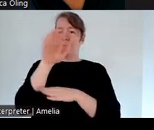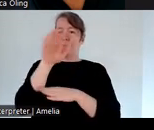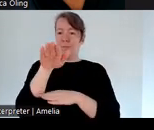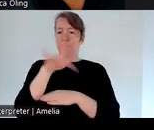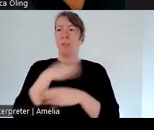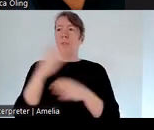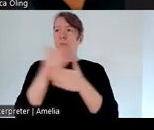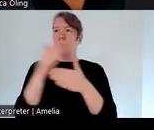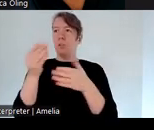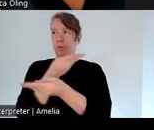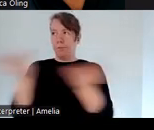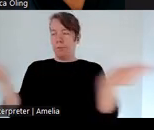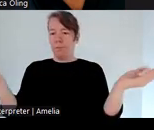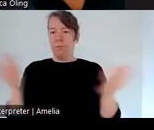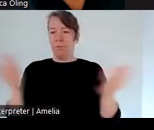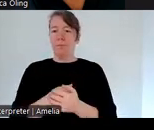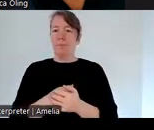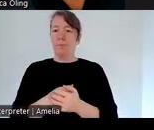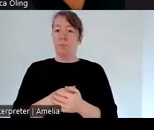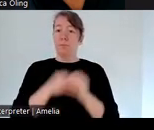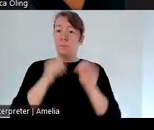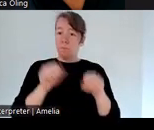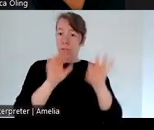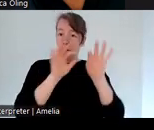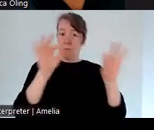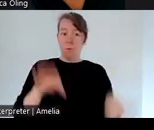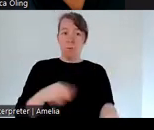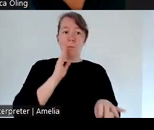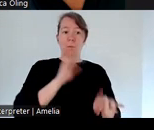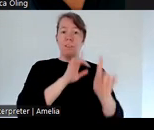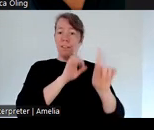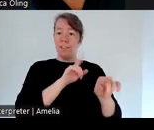So, we had a form that you could submit answering these specific questions for each platform.